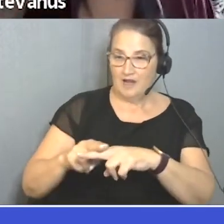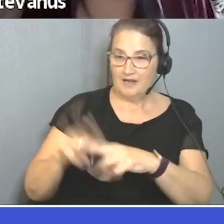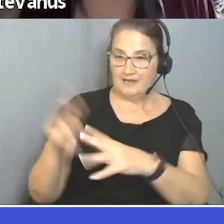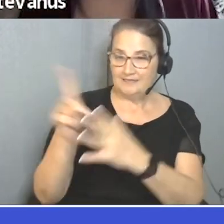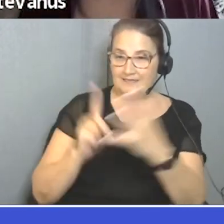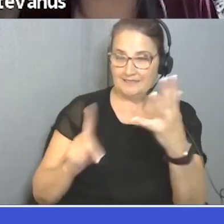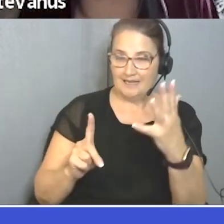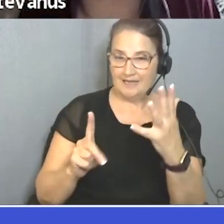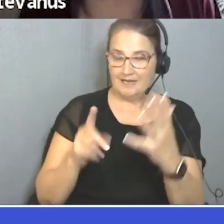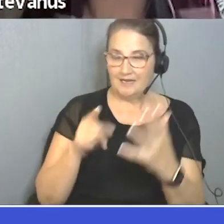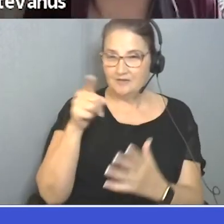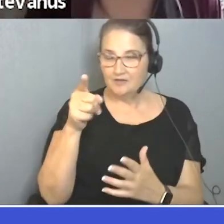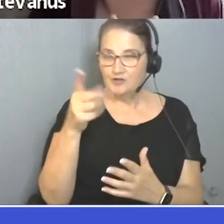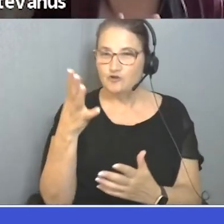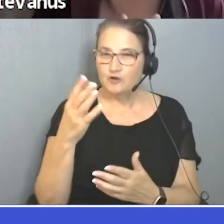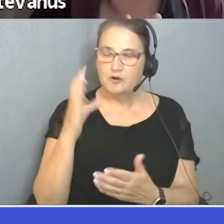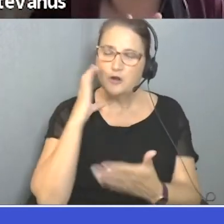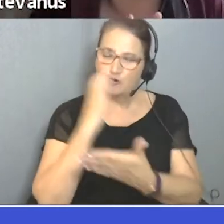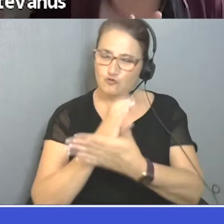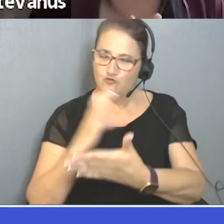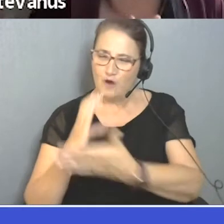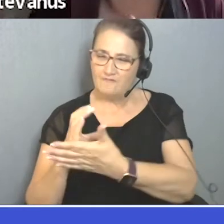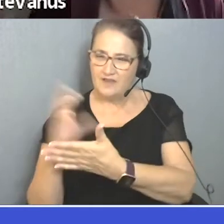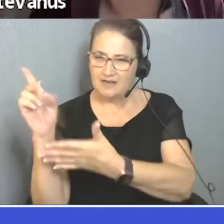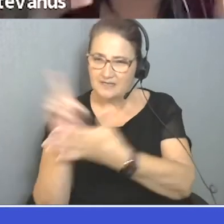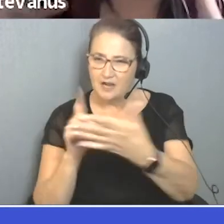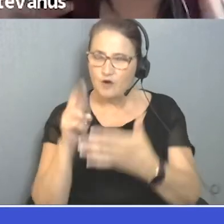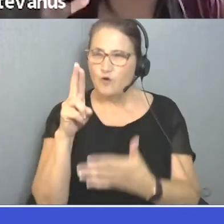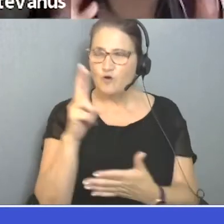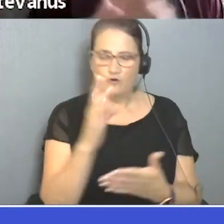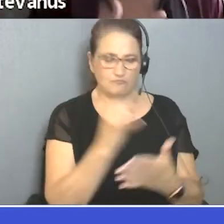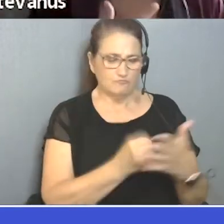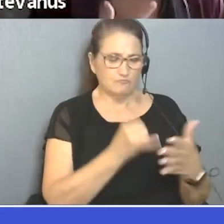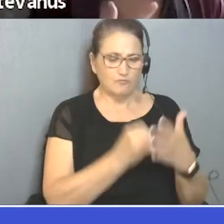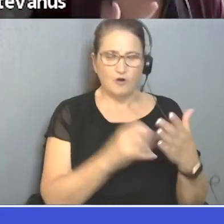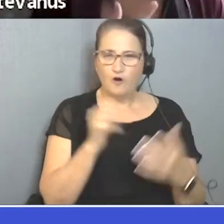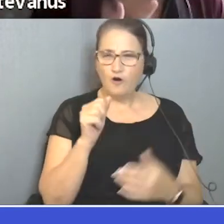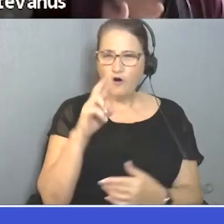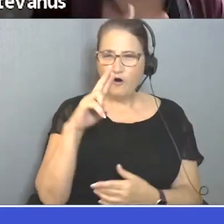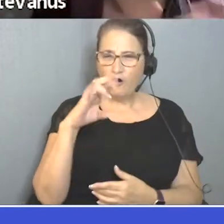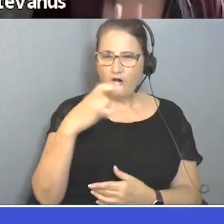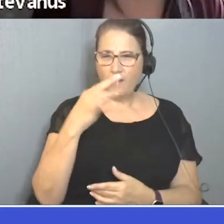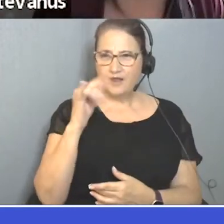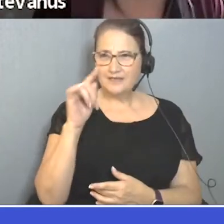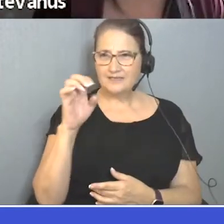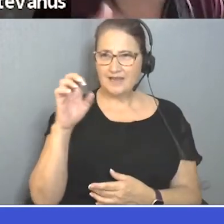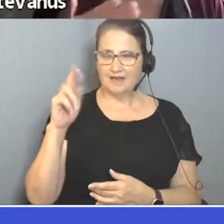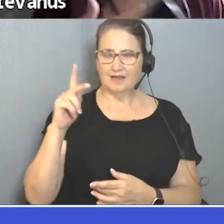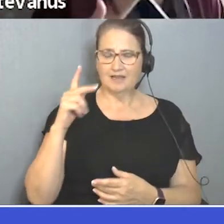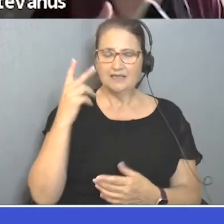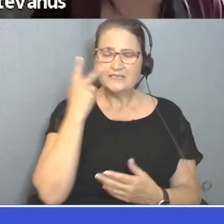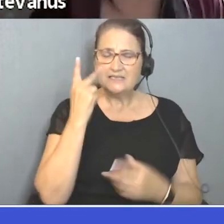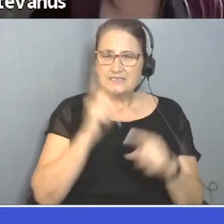capital D. Maybe a graphic designer or architect. So we see things in the built